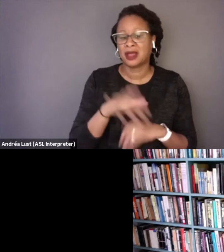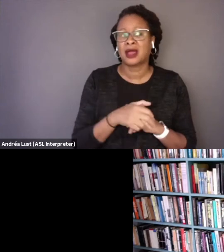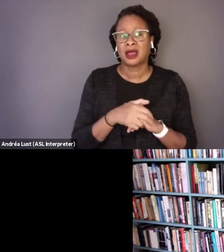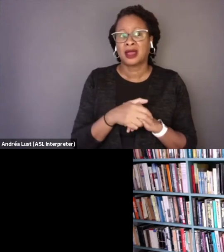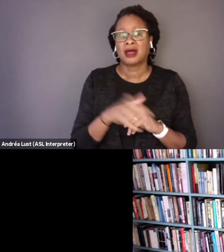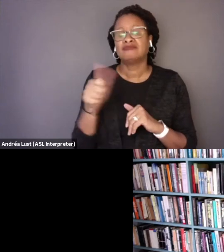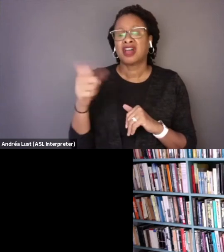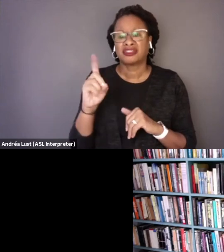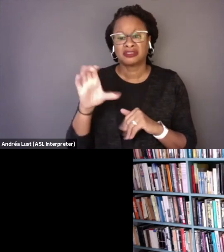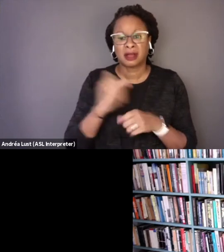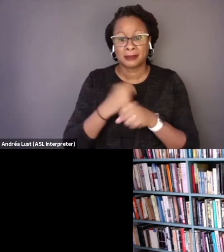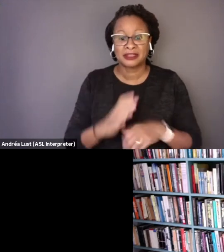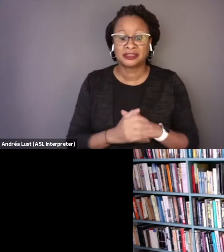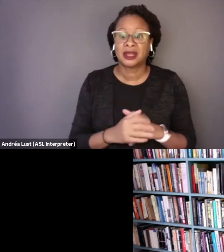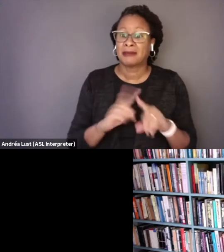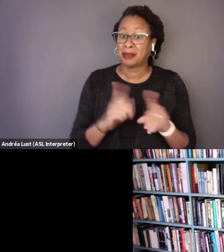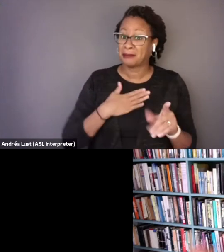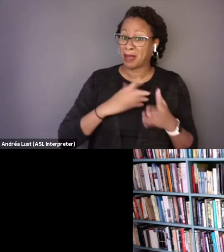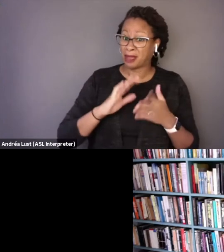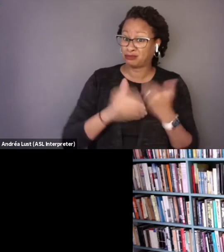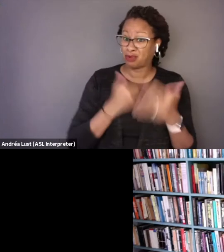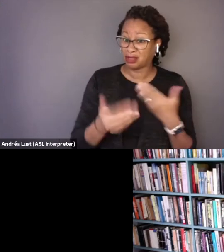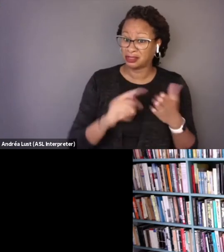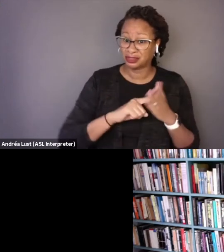But it started- not that there's anything...